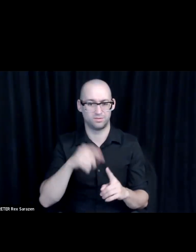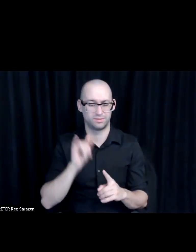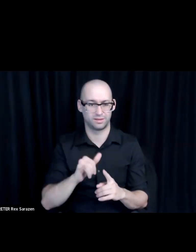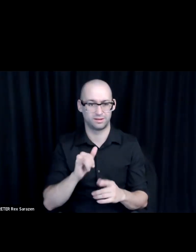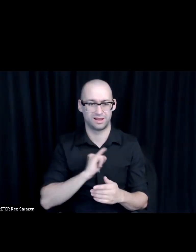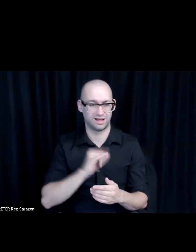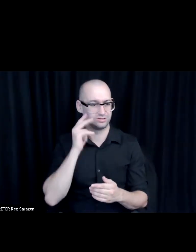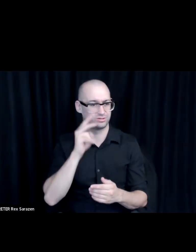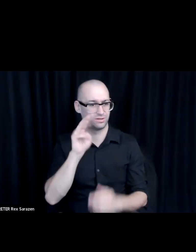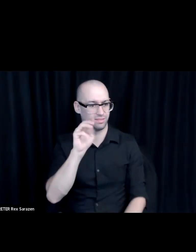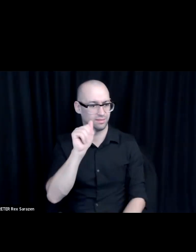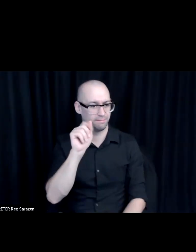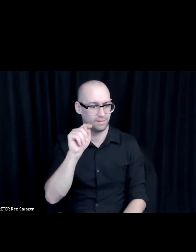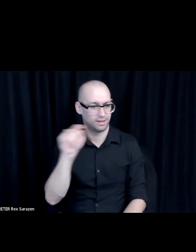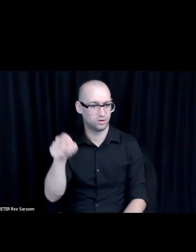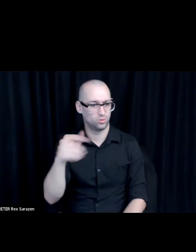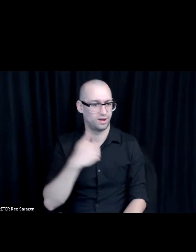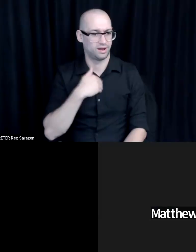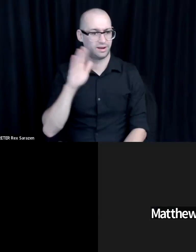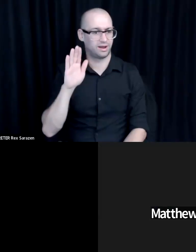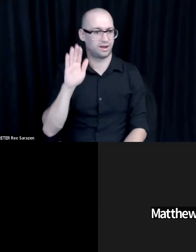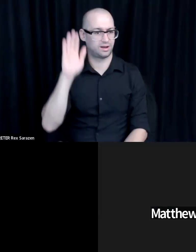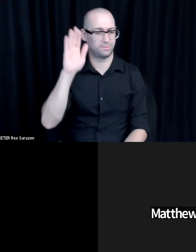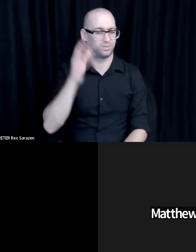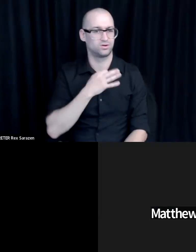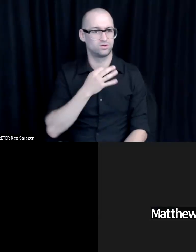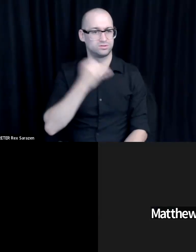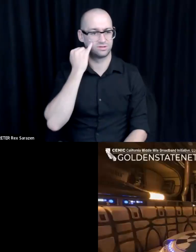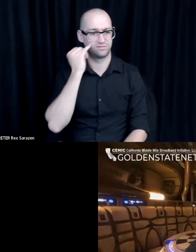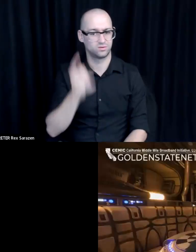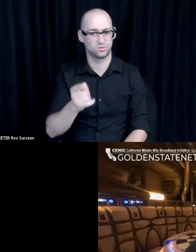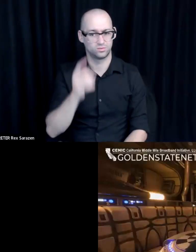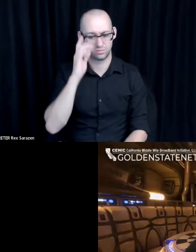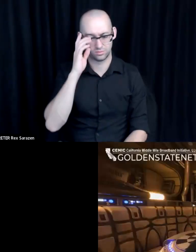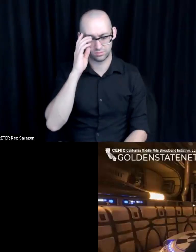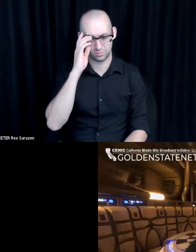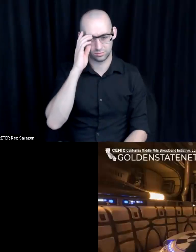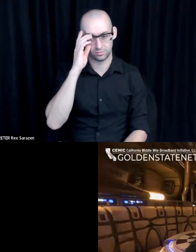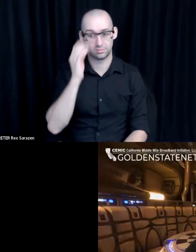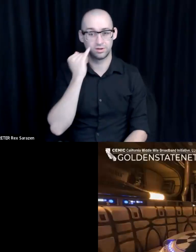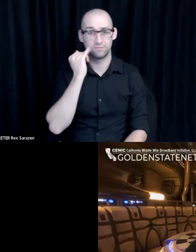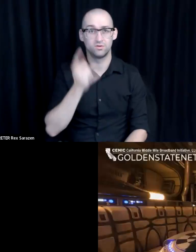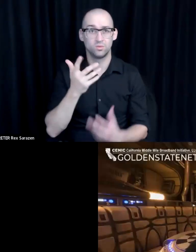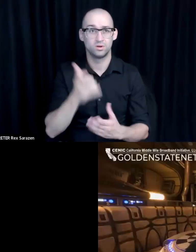you had a hand up wondering if you had something that you wanted to to share in response to this.